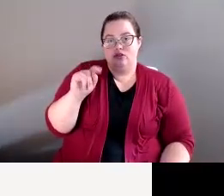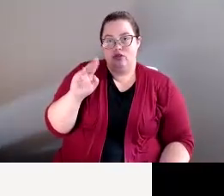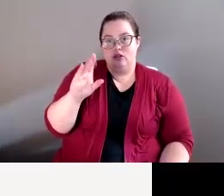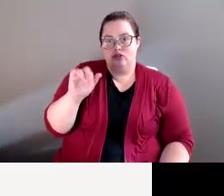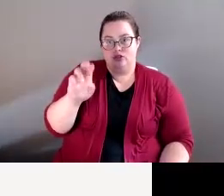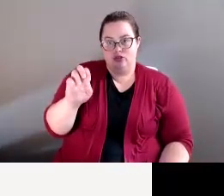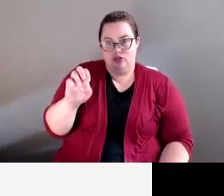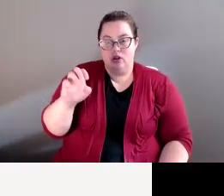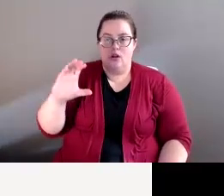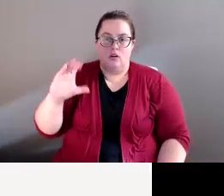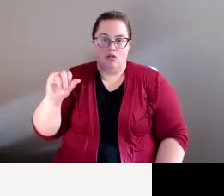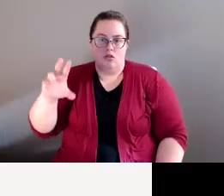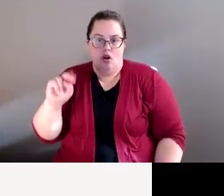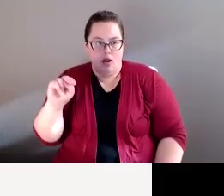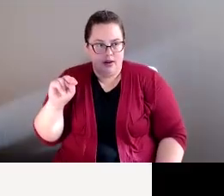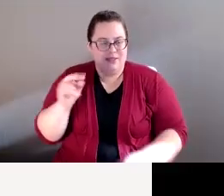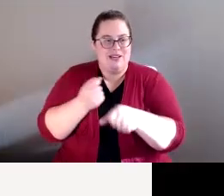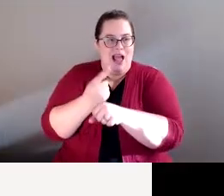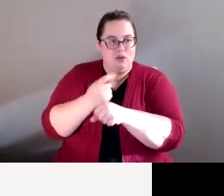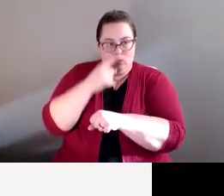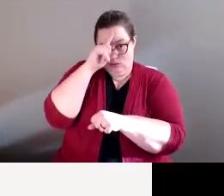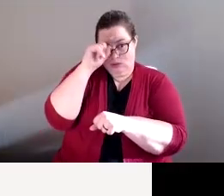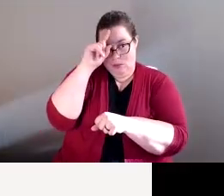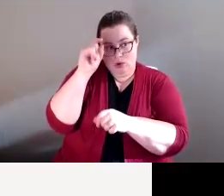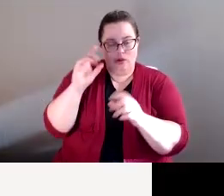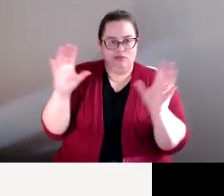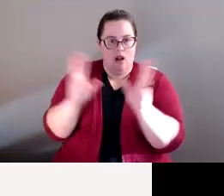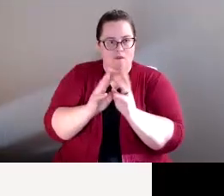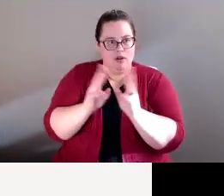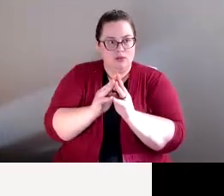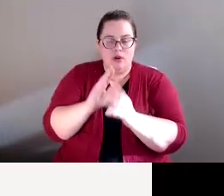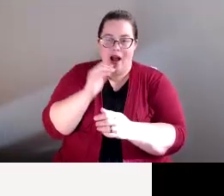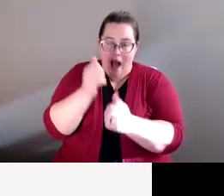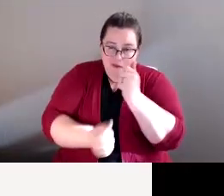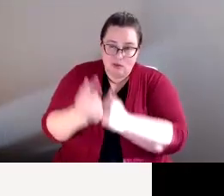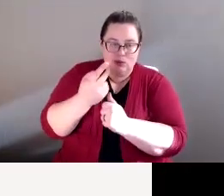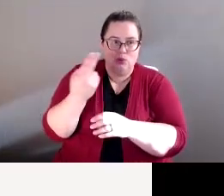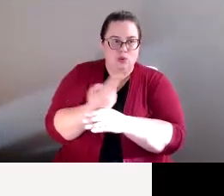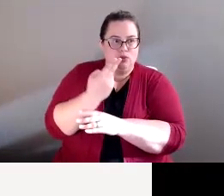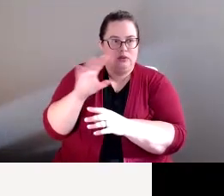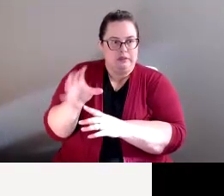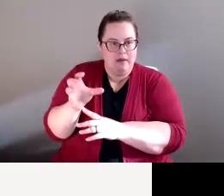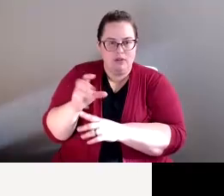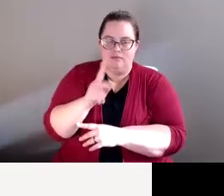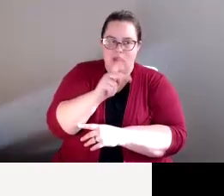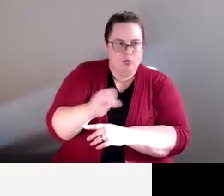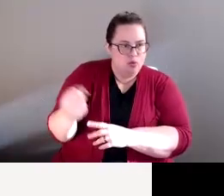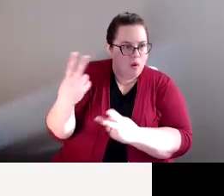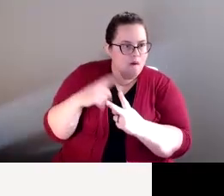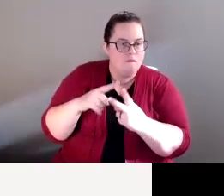where, all folks who use Canvas K-12, higher ed, international